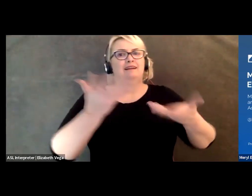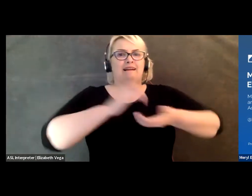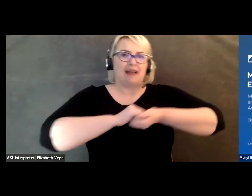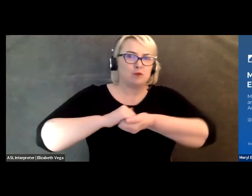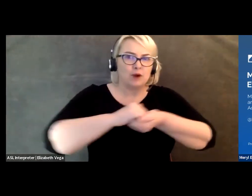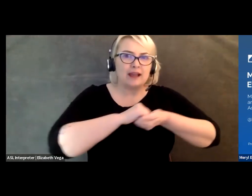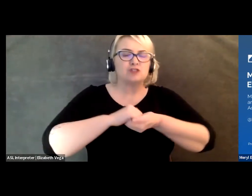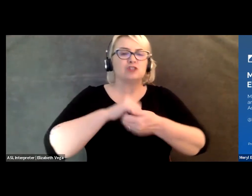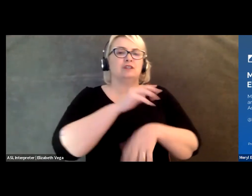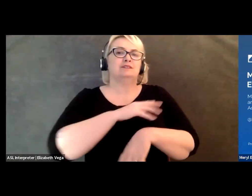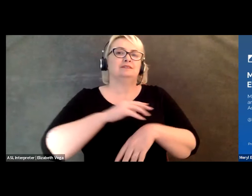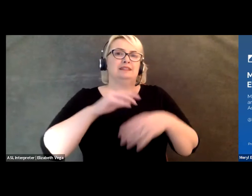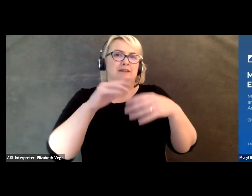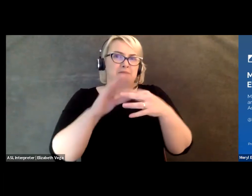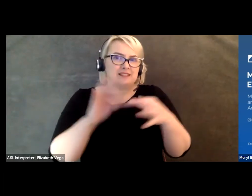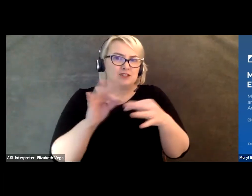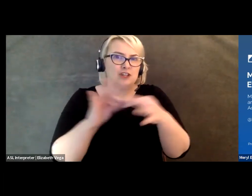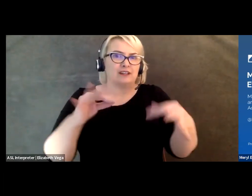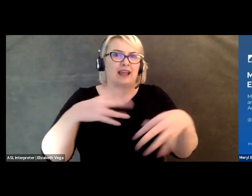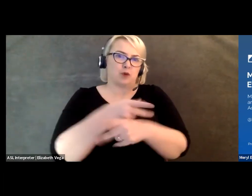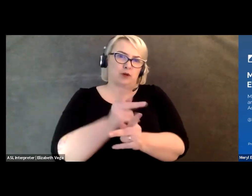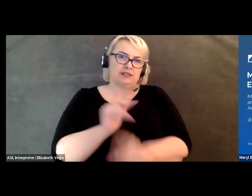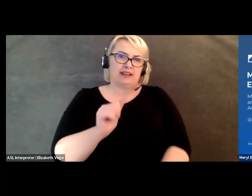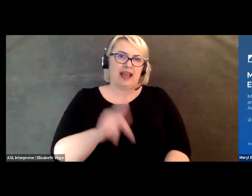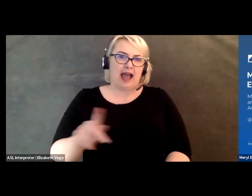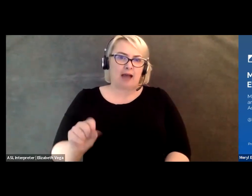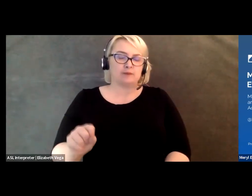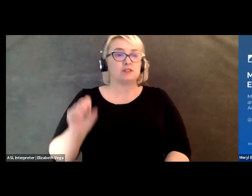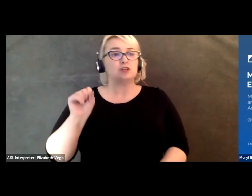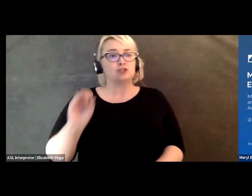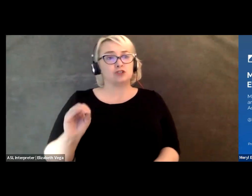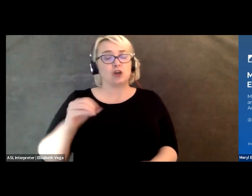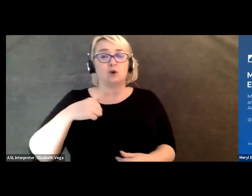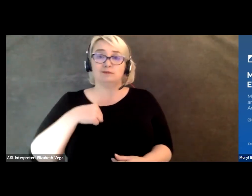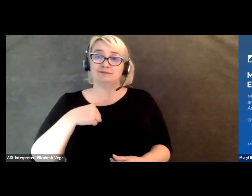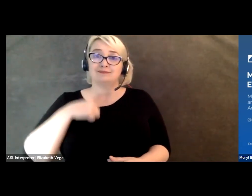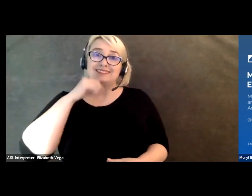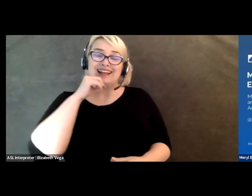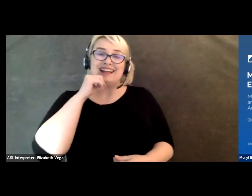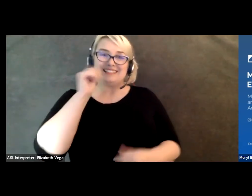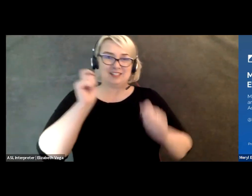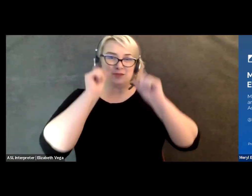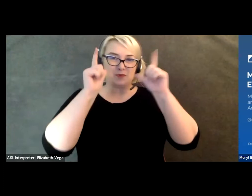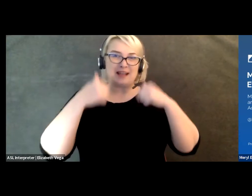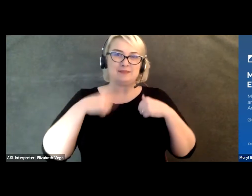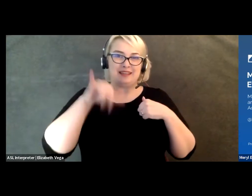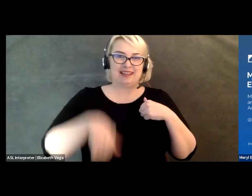That's why it didn't surprise me that the elected top 100 change and that